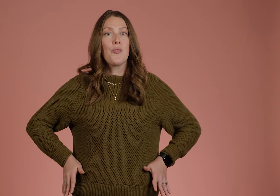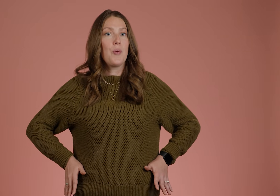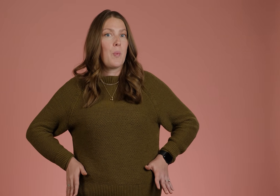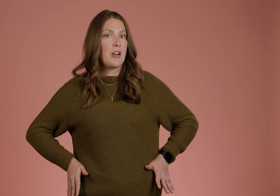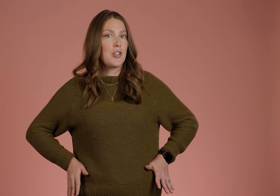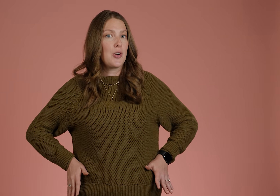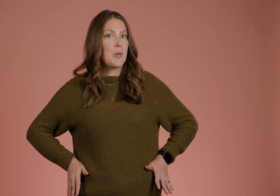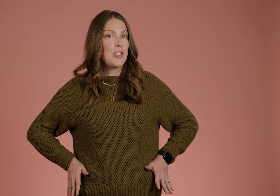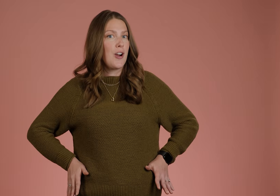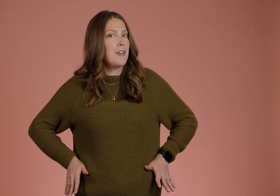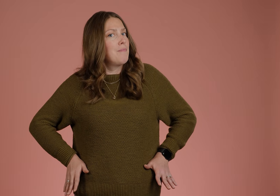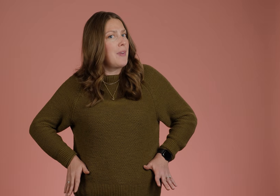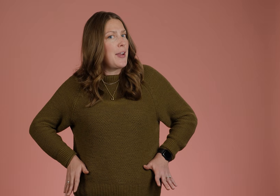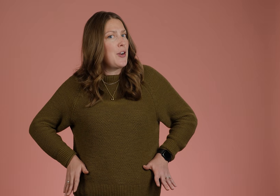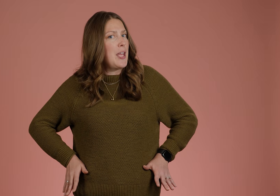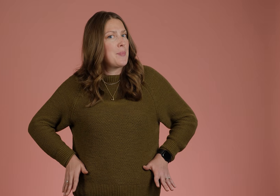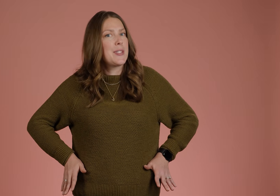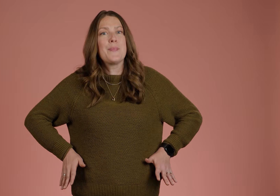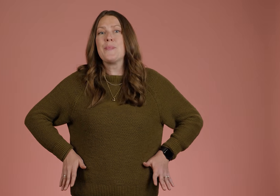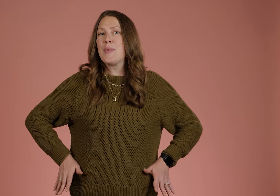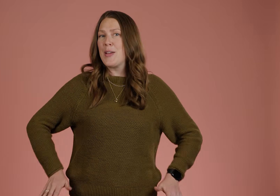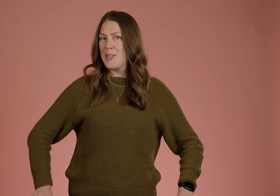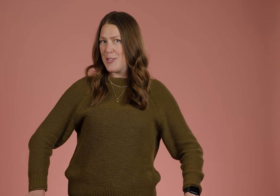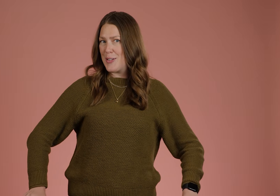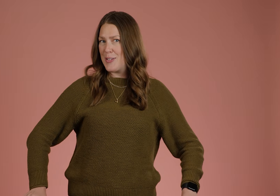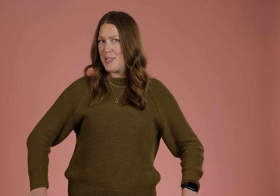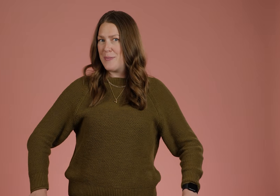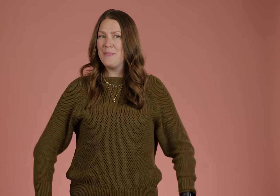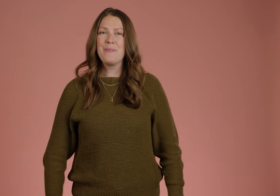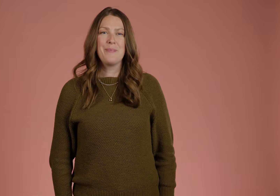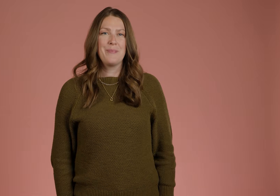from where a skirt would start At your hips. Skirt.